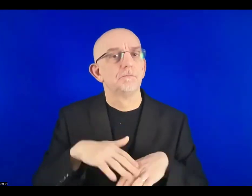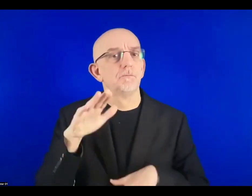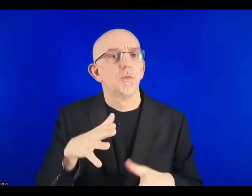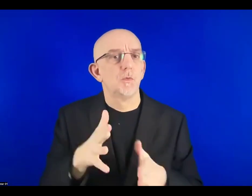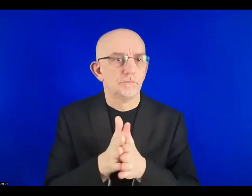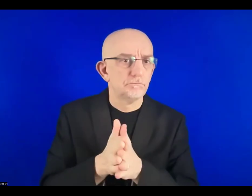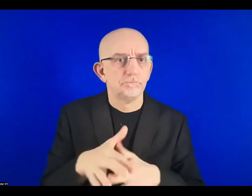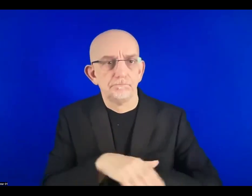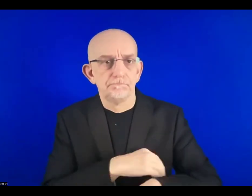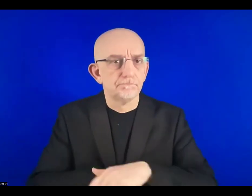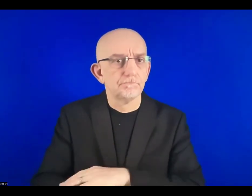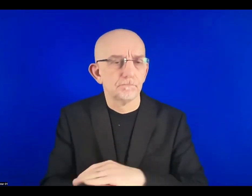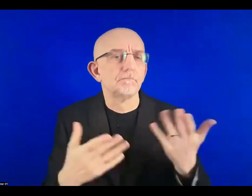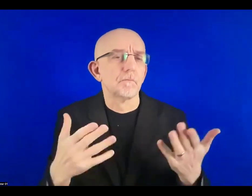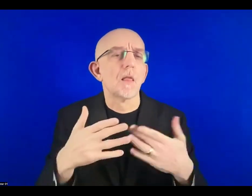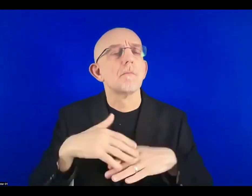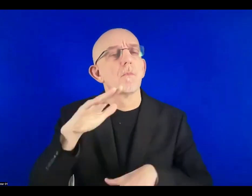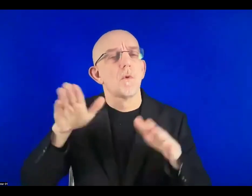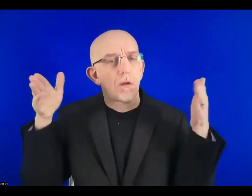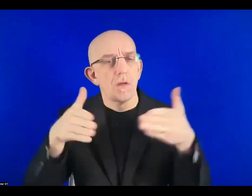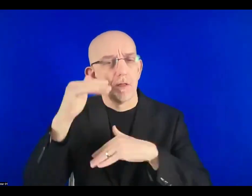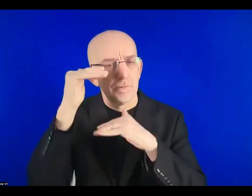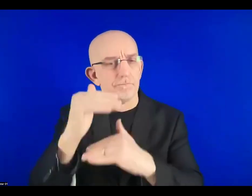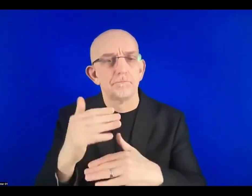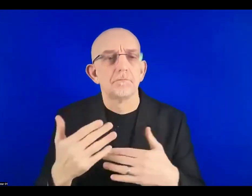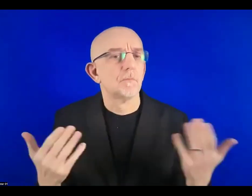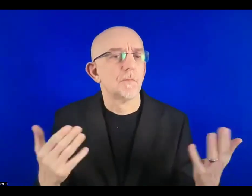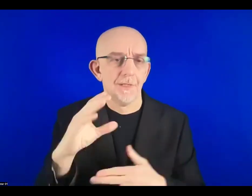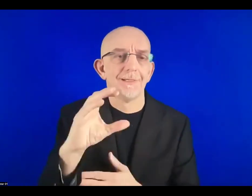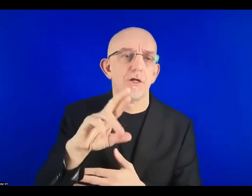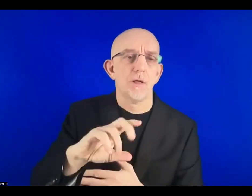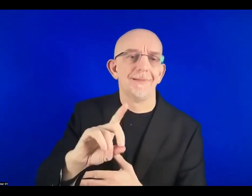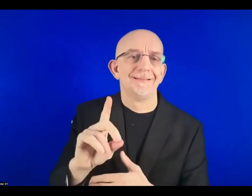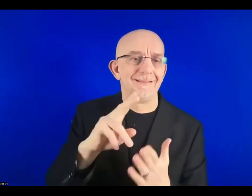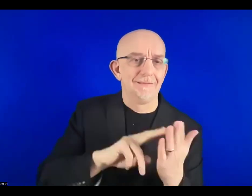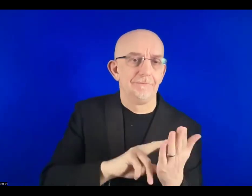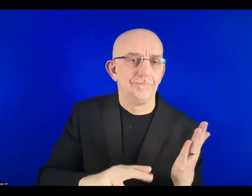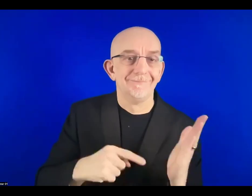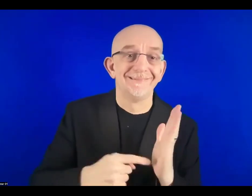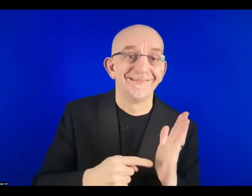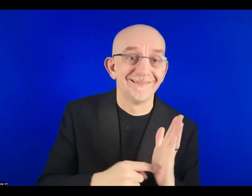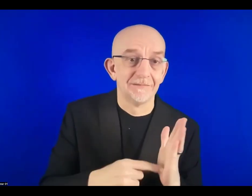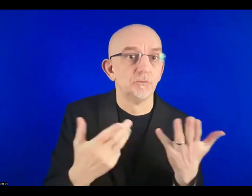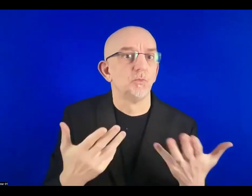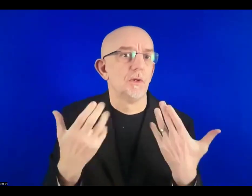this area, how exactly do we achieve compliance with international human rights